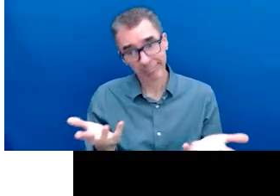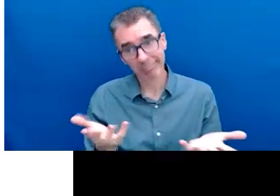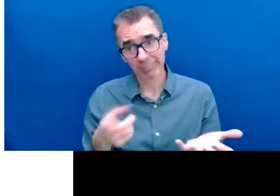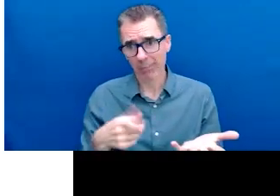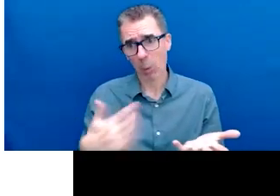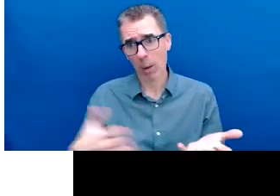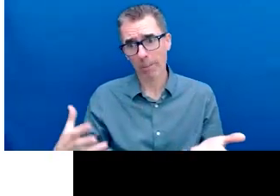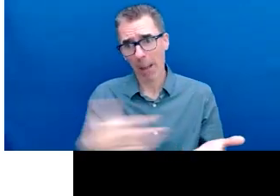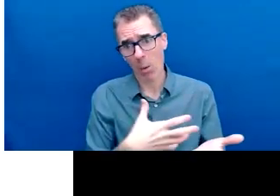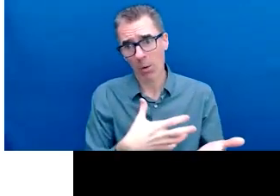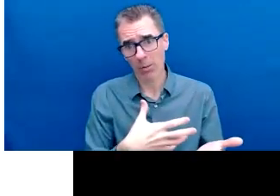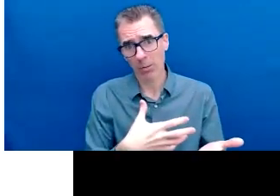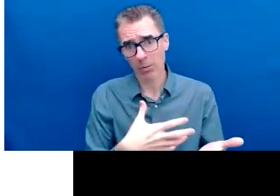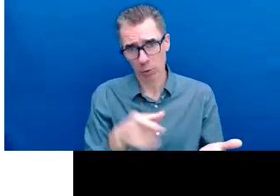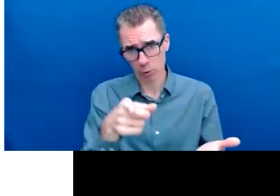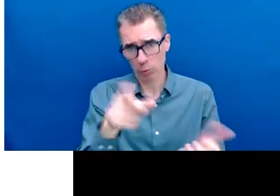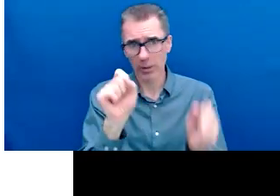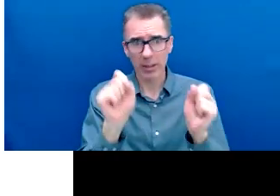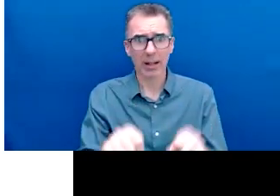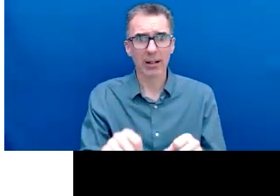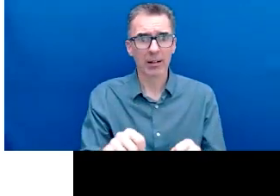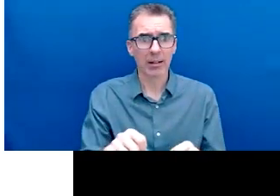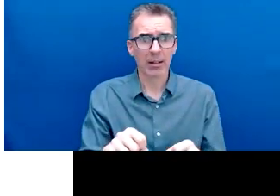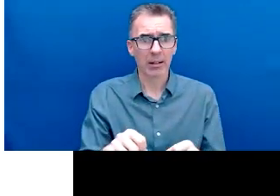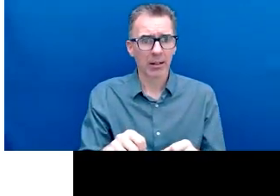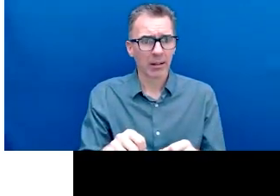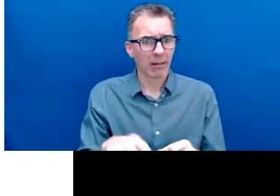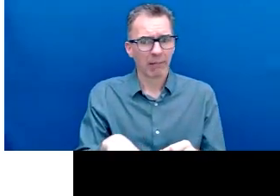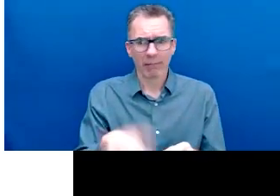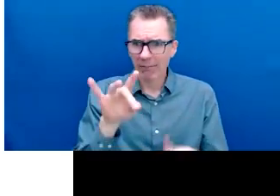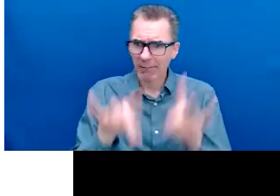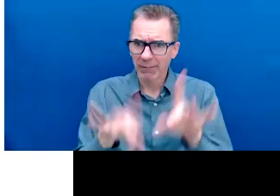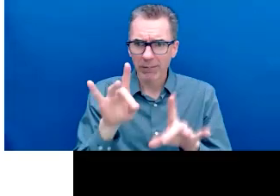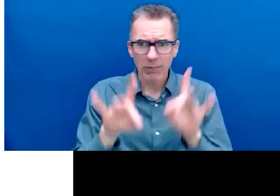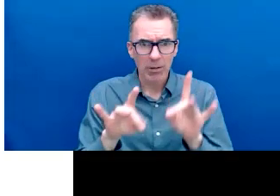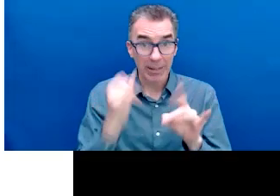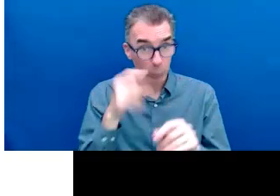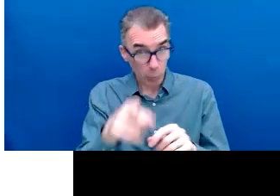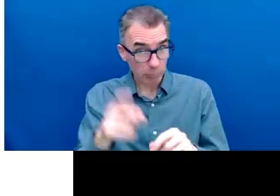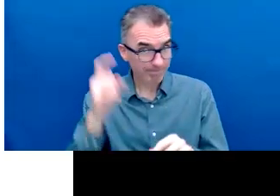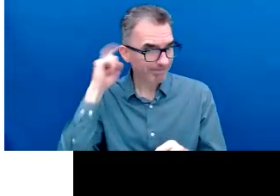that you can find a lot of things, especially if you know how to use the advanced search features.